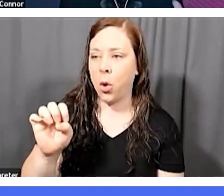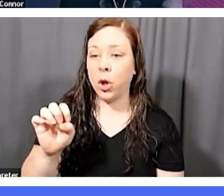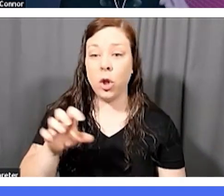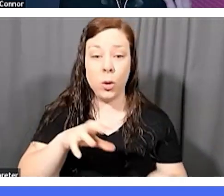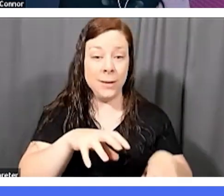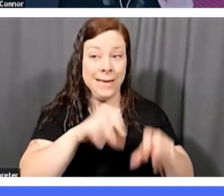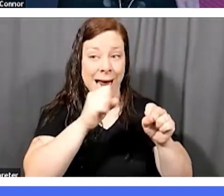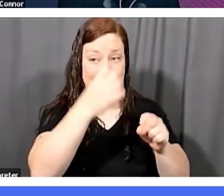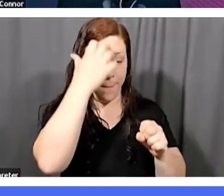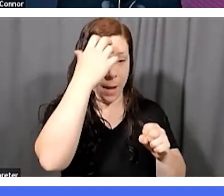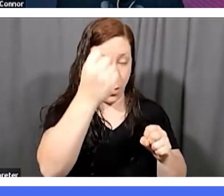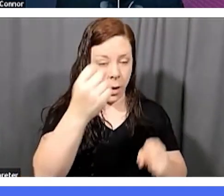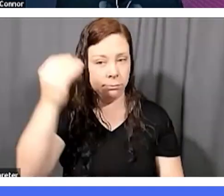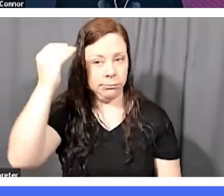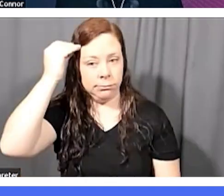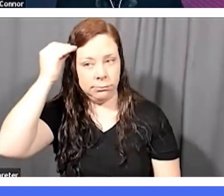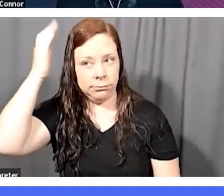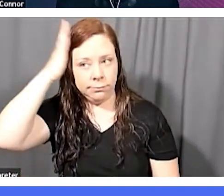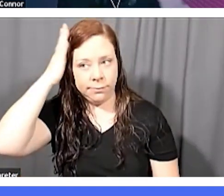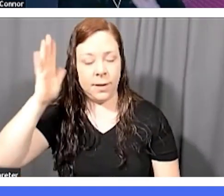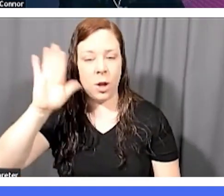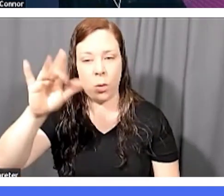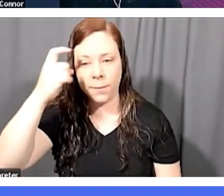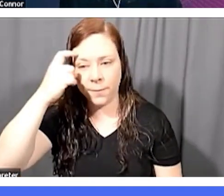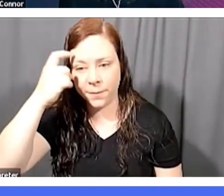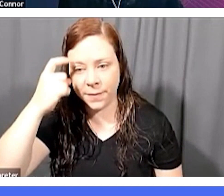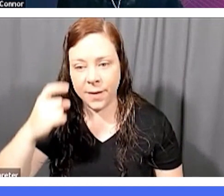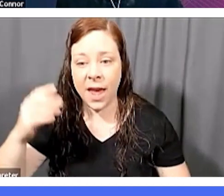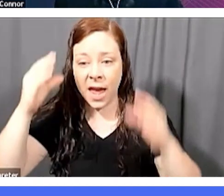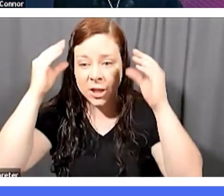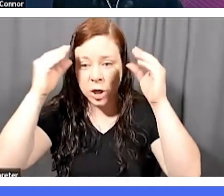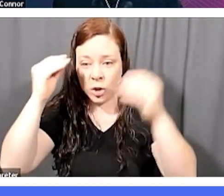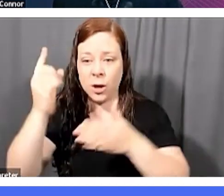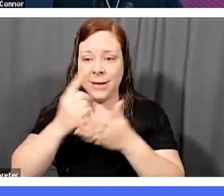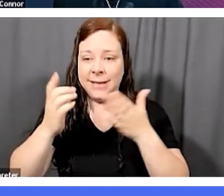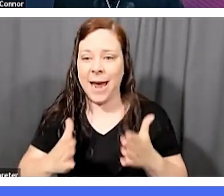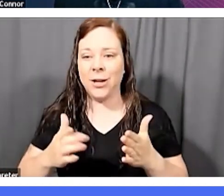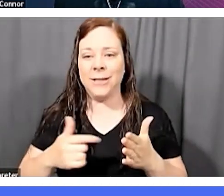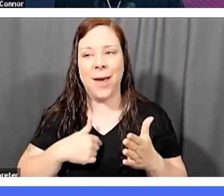Now, for those of you who are instructional designers, I am generalizing beyond belief at this point,